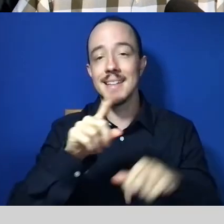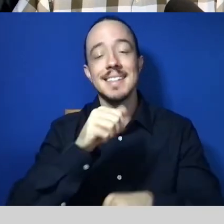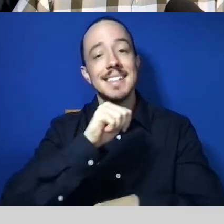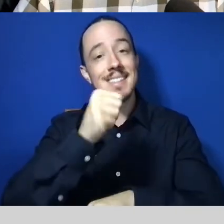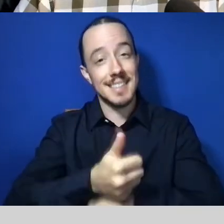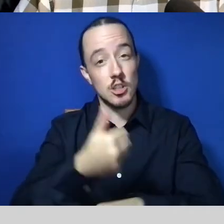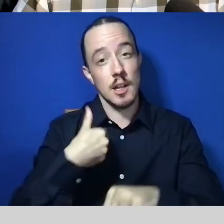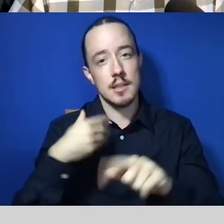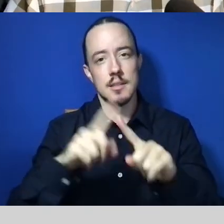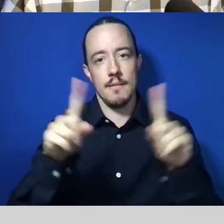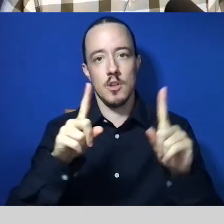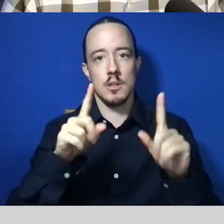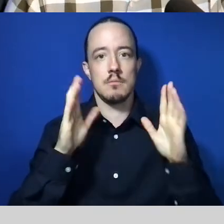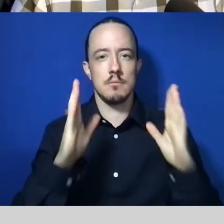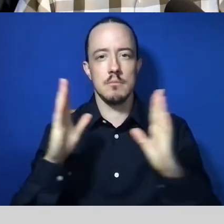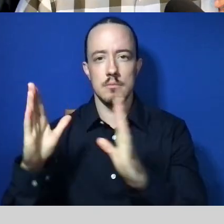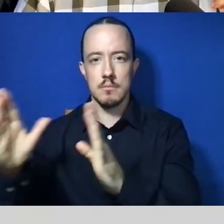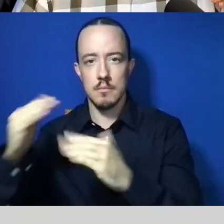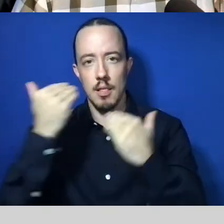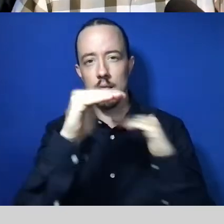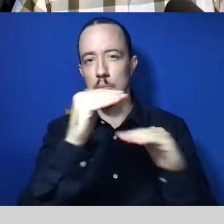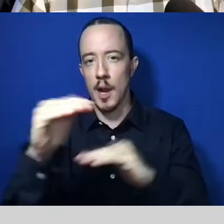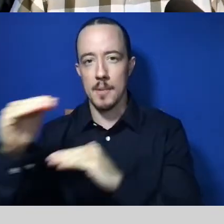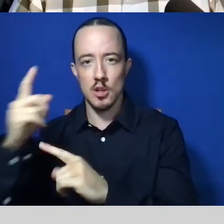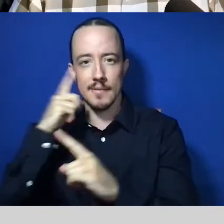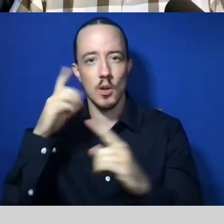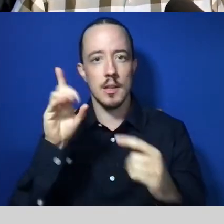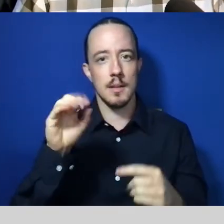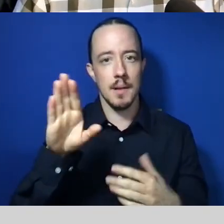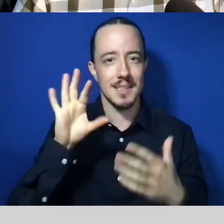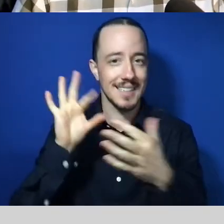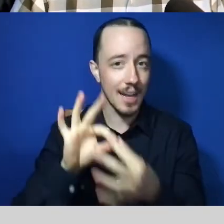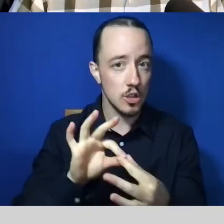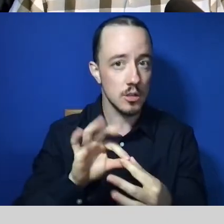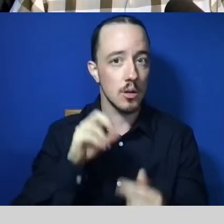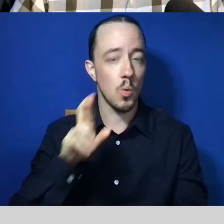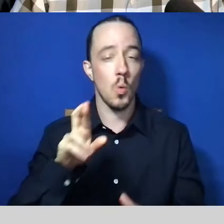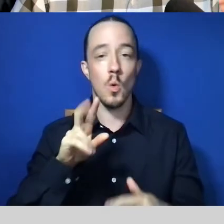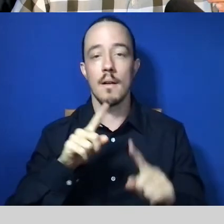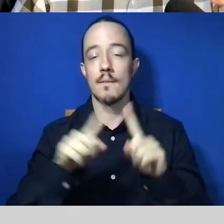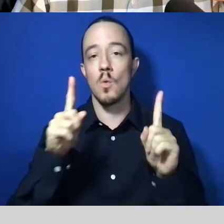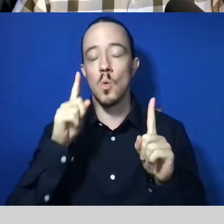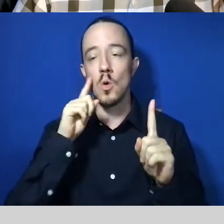for the database connection or for the ElastiCache connection strings